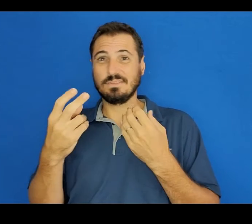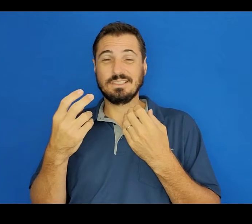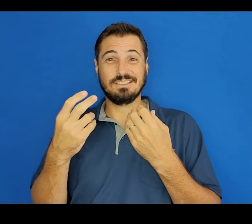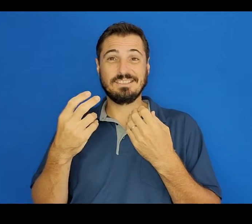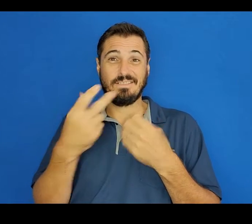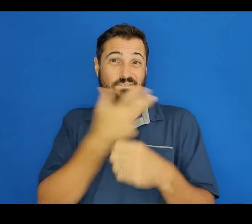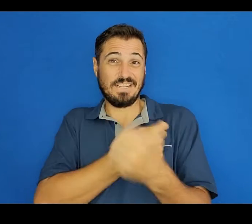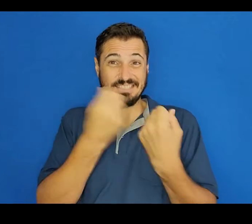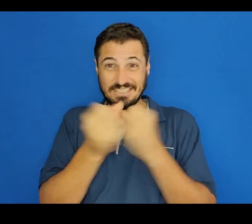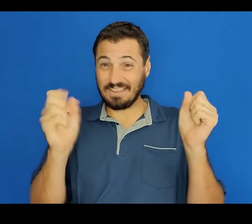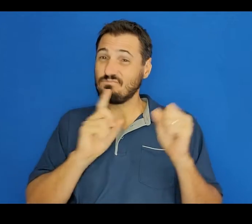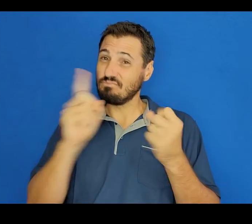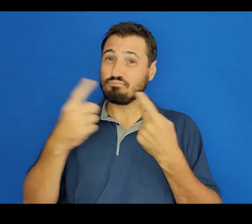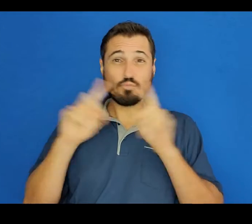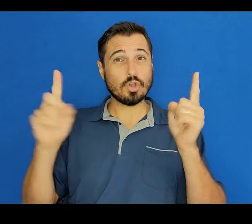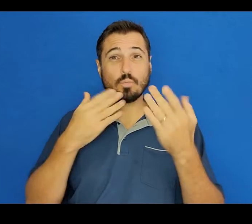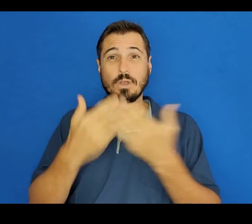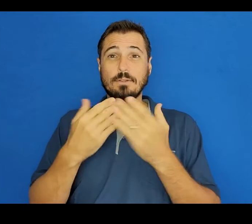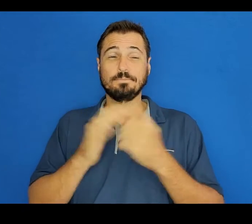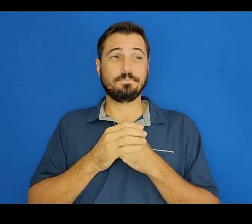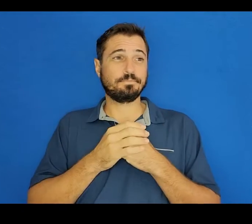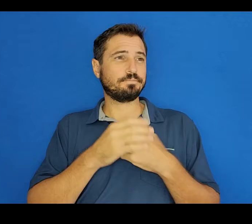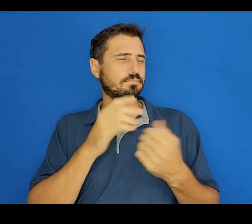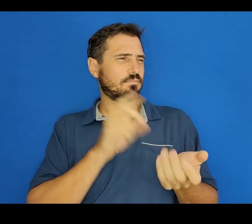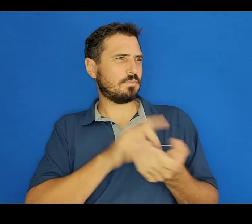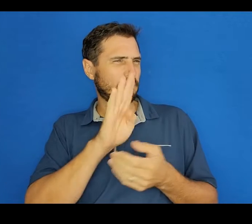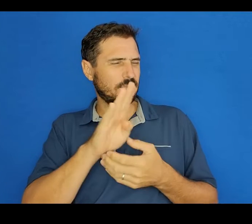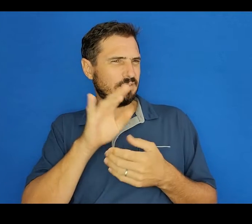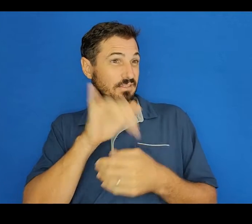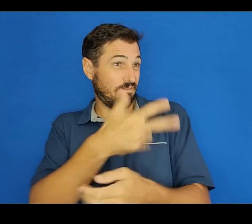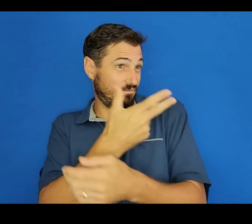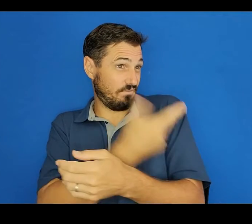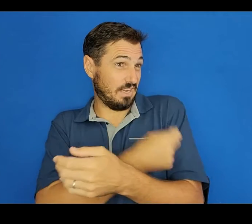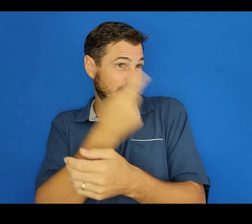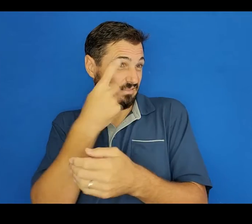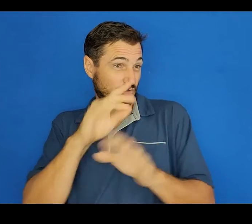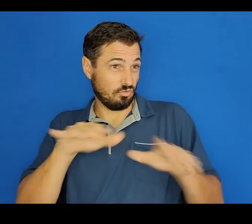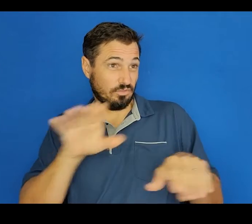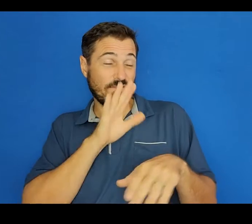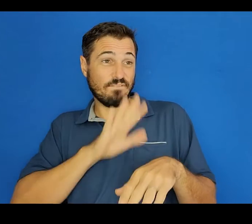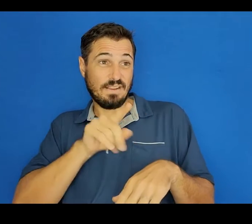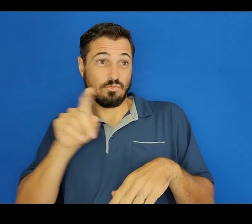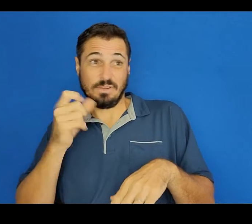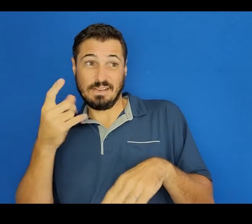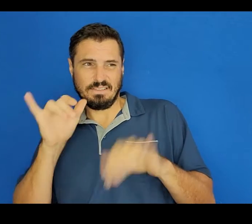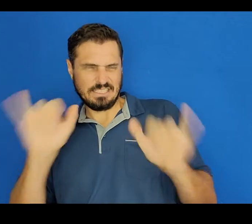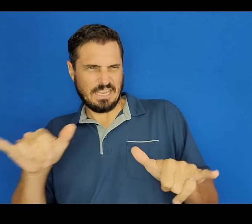Dr. B, is the vaccine for children 5-11 the same as the vaccine for adults or is it different?